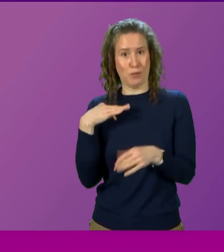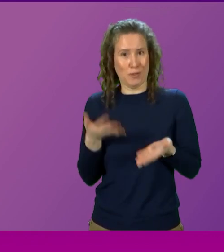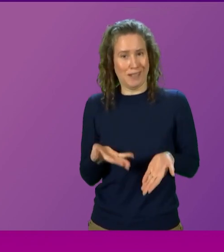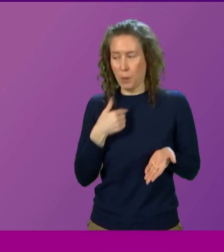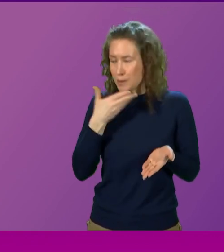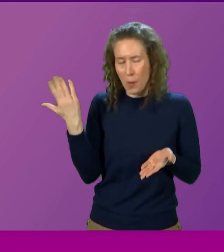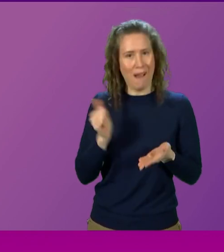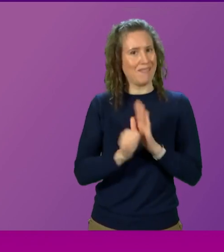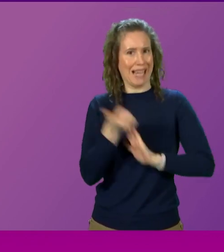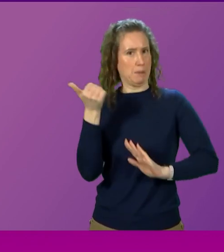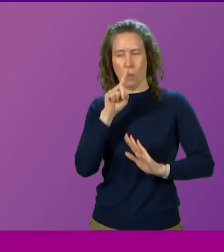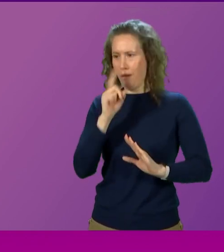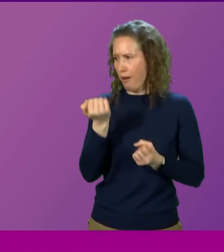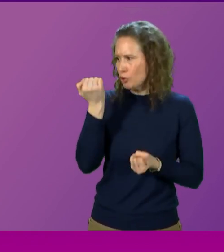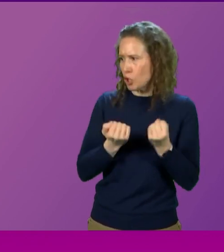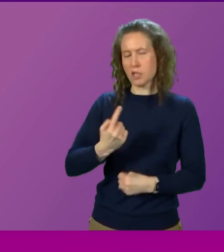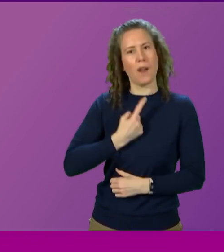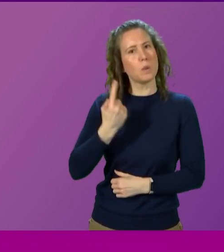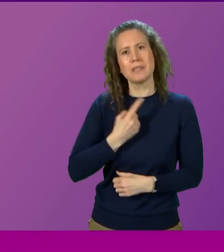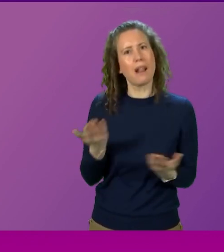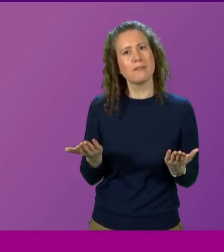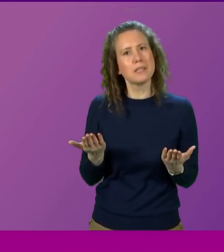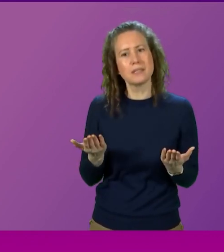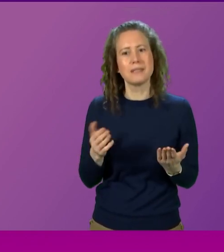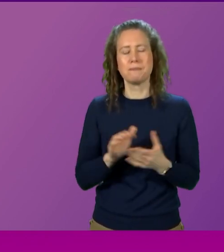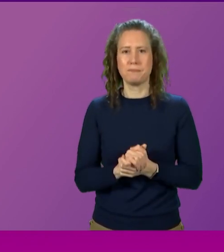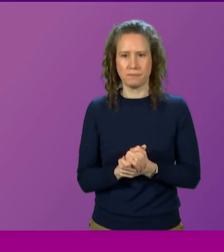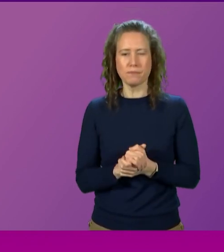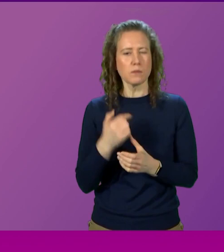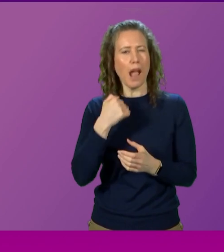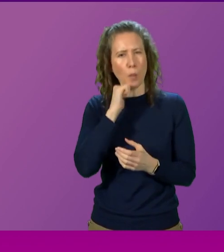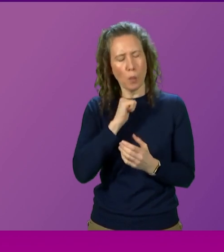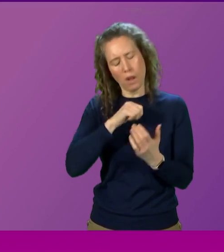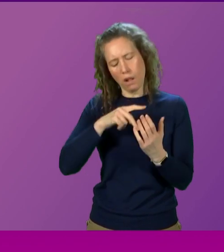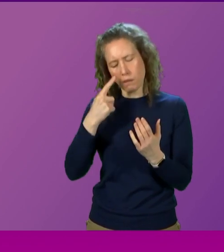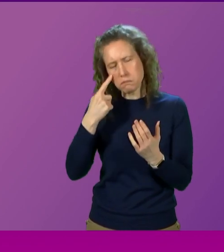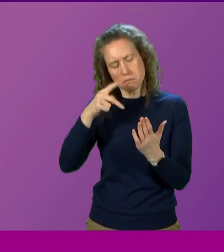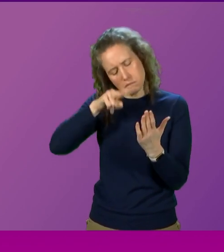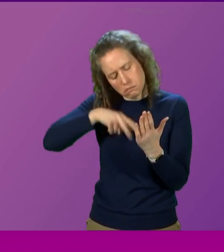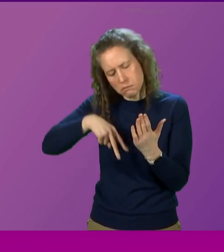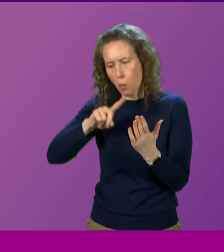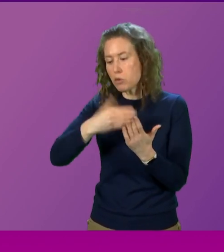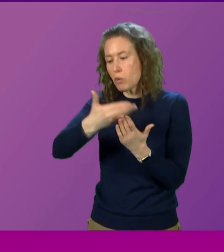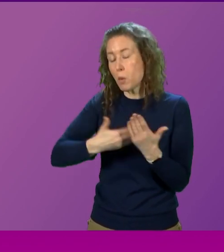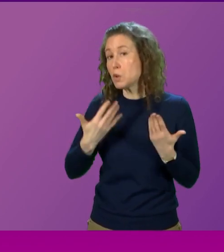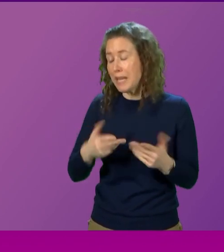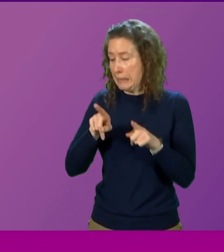to reach judgments on such matters ourselves. I will look carefully at what is being reported today, as will the Cabinet Secretary for Health